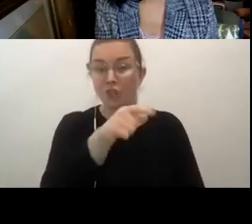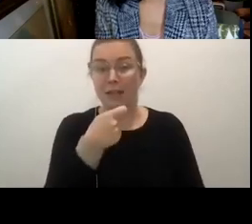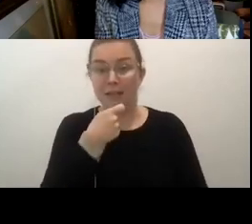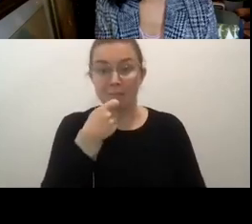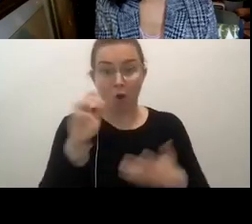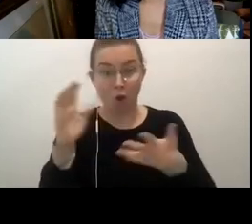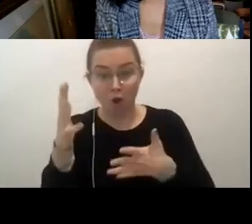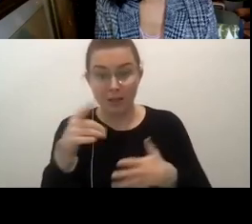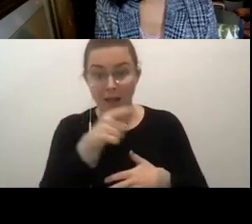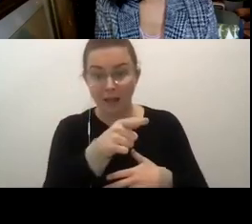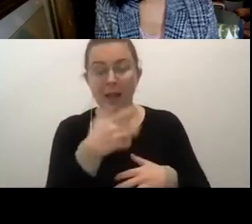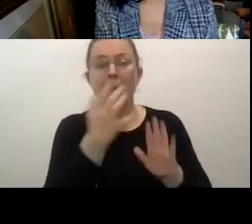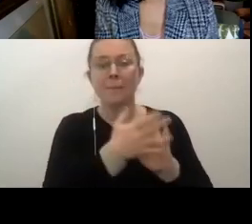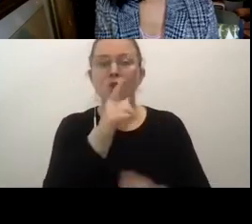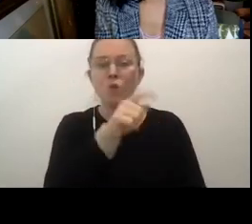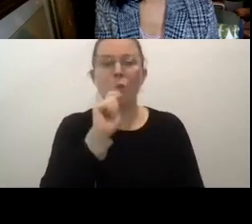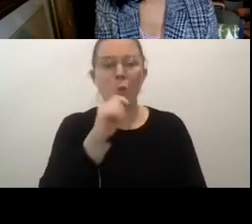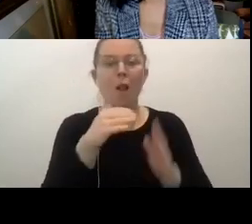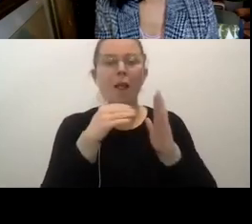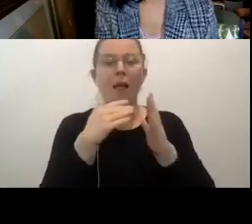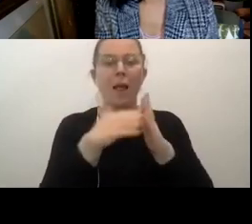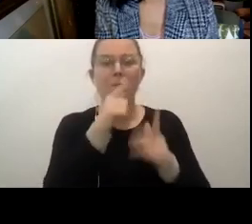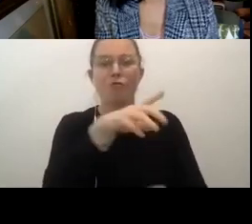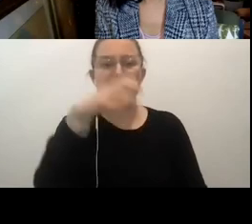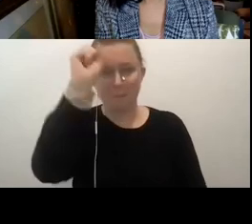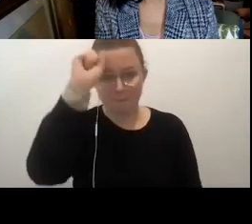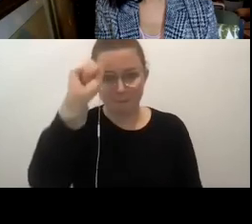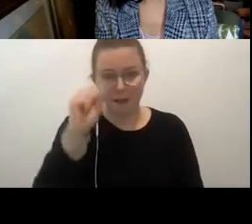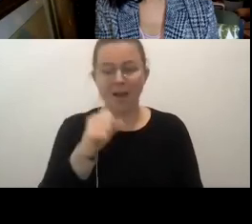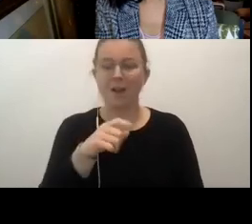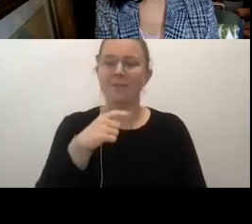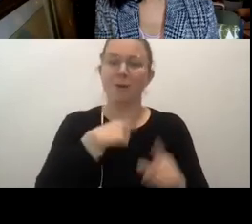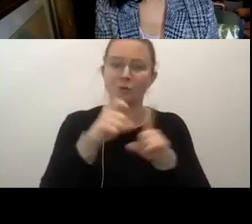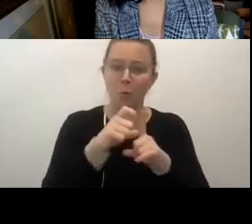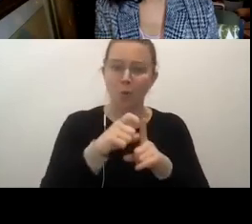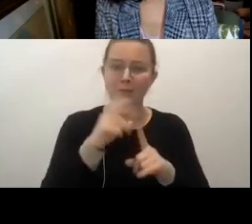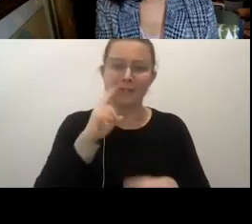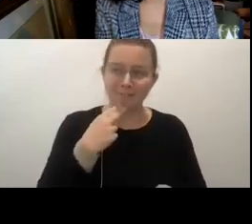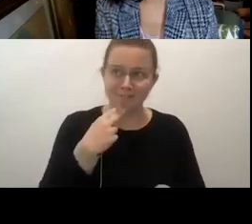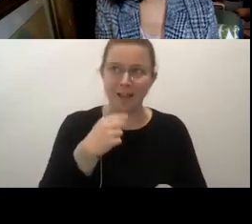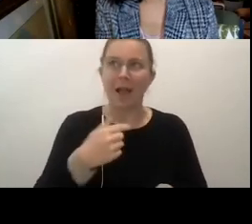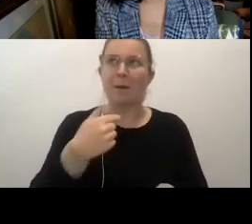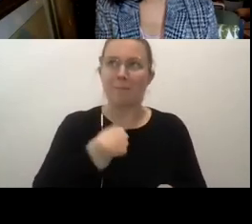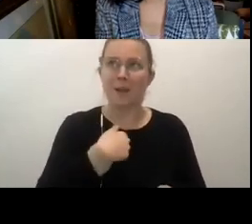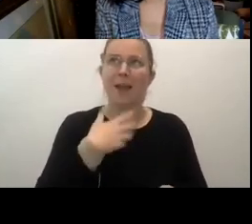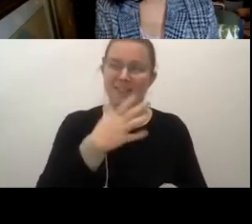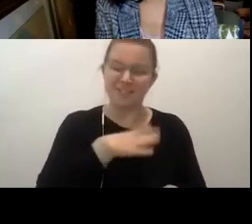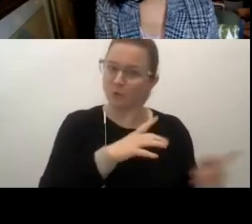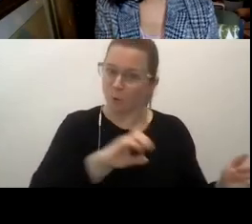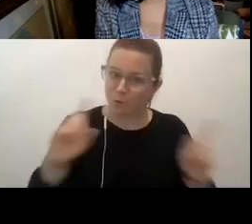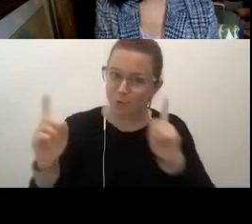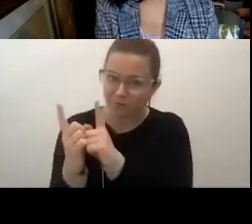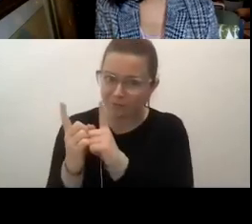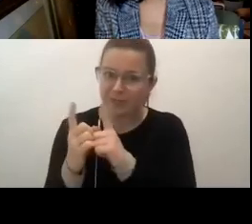helped her remember that her child was deaf and that you don't do things like that. You go. Your child needs to see you when you speak.